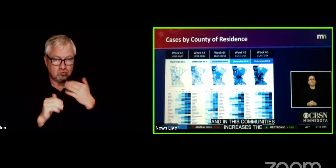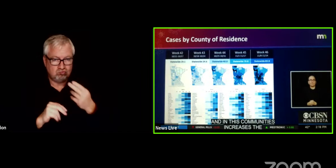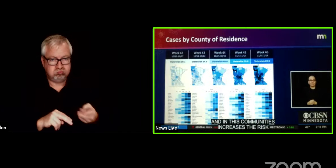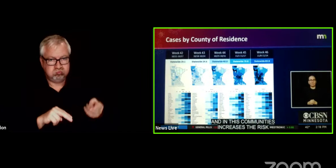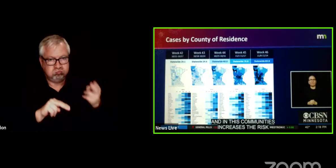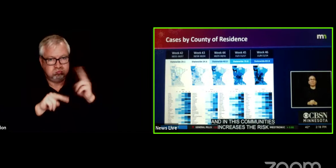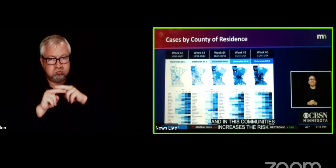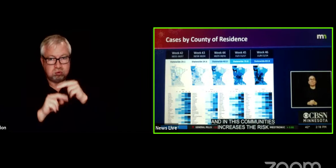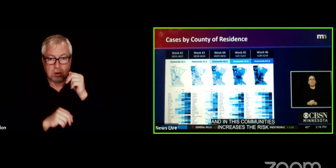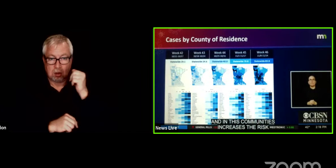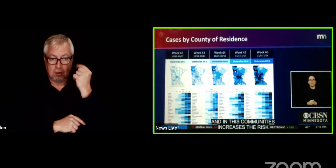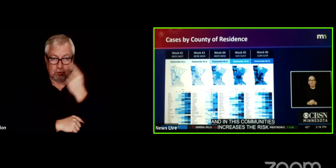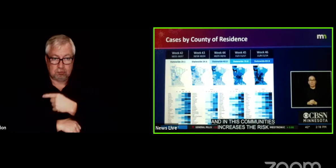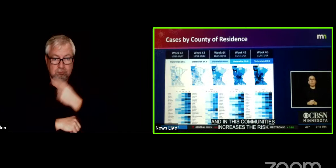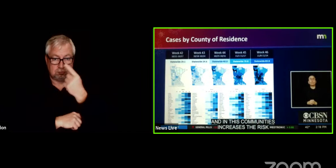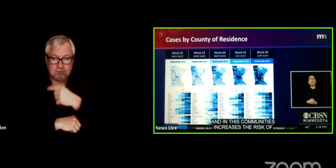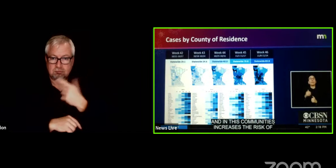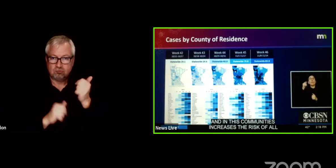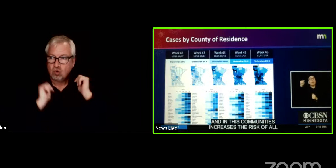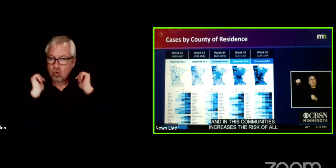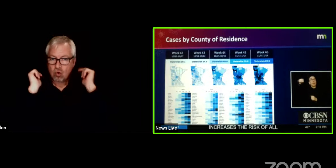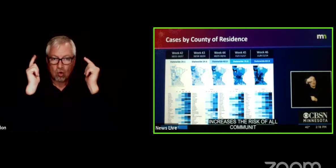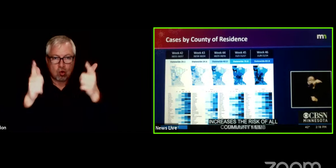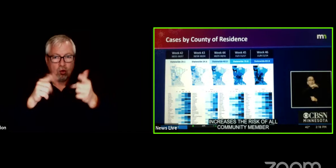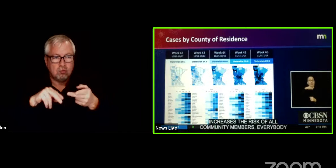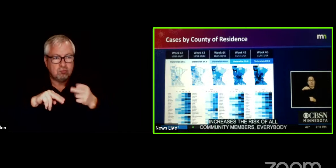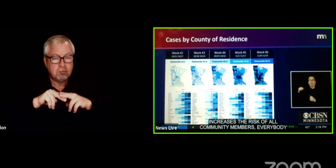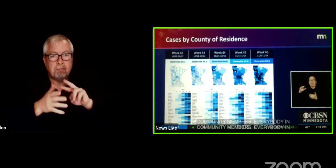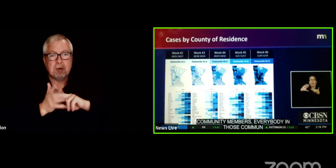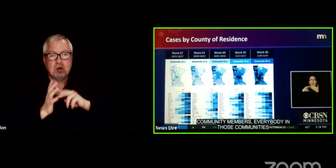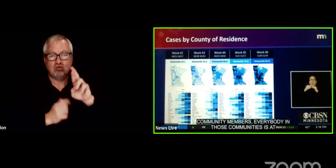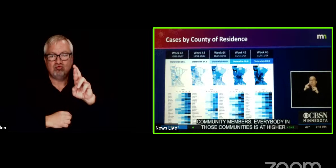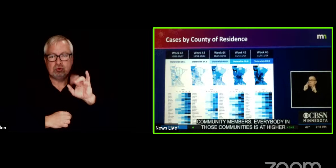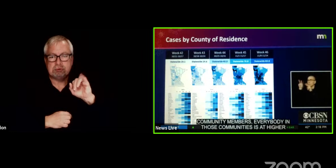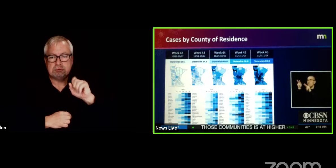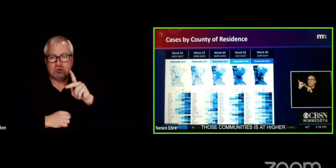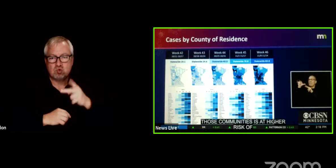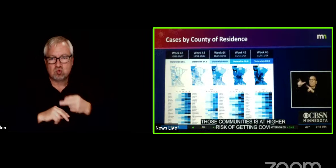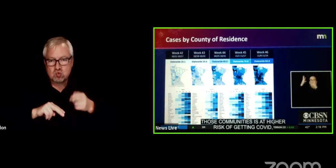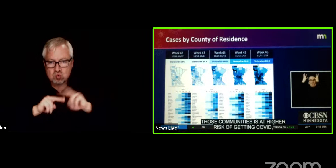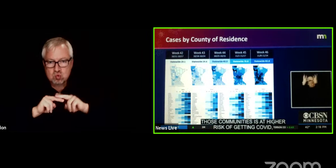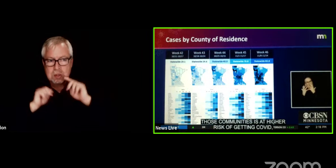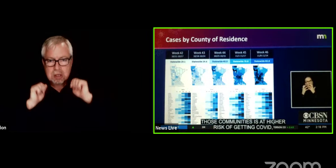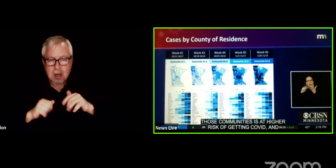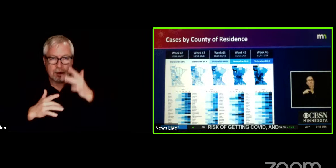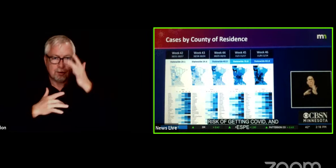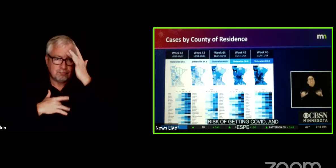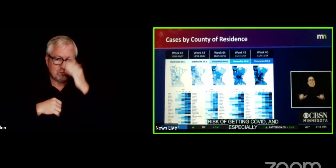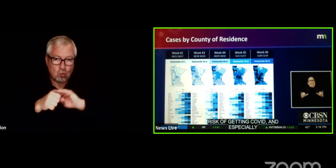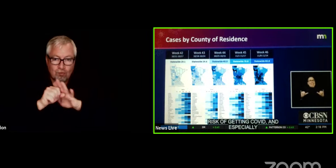OF GETTING COVID AND ESPECIALLY THAT TRANSLATES INTO THE HIGHER RISK FOR STAFF, WORKING IN LONG-TERM CARE AND